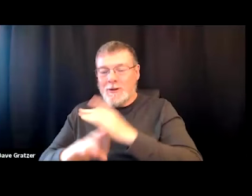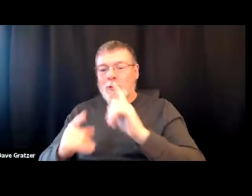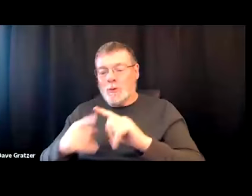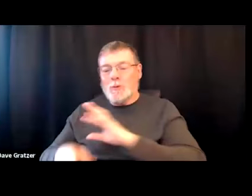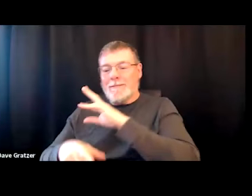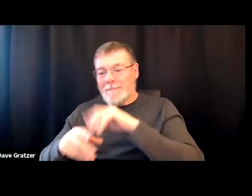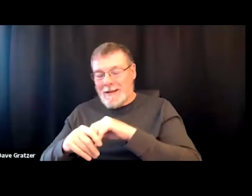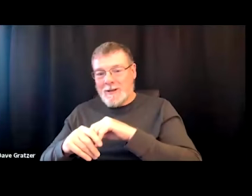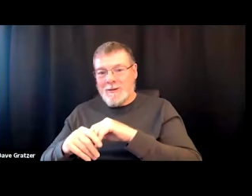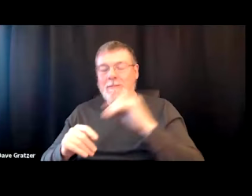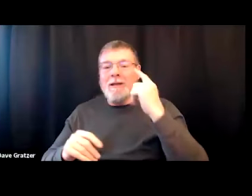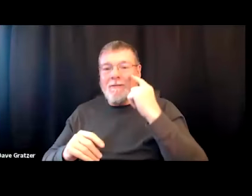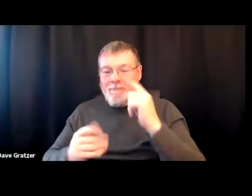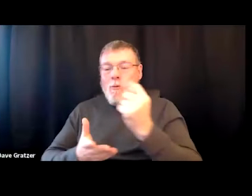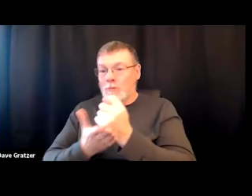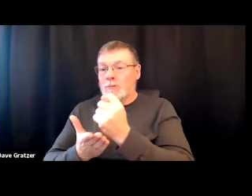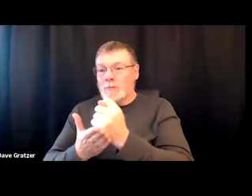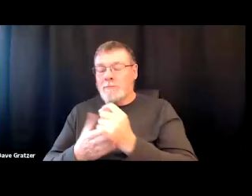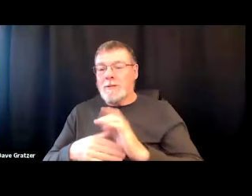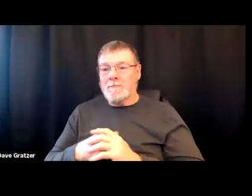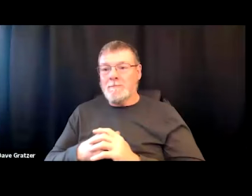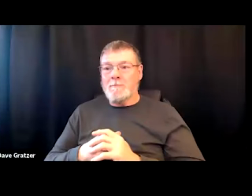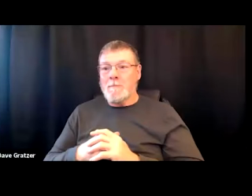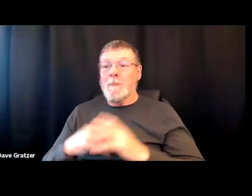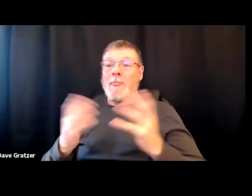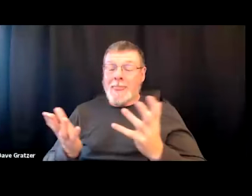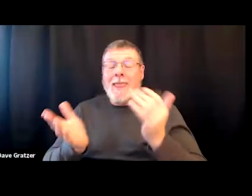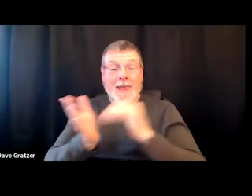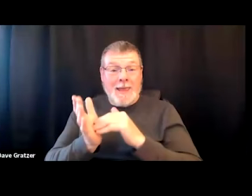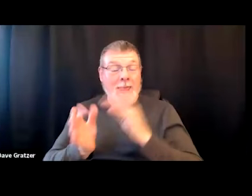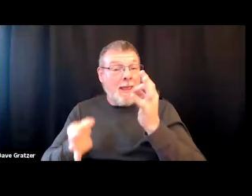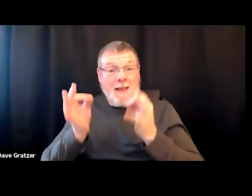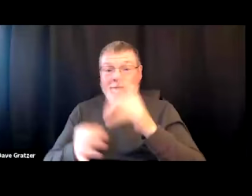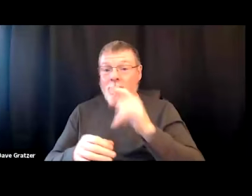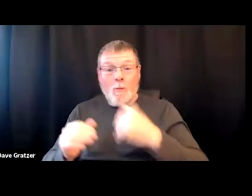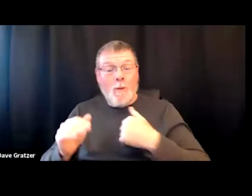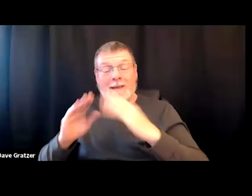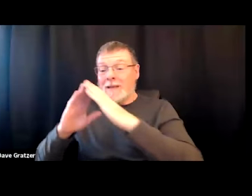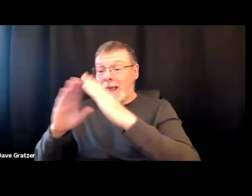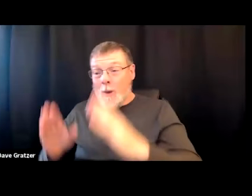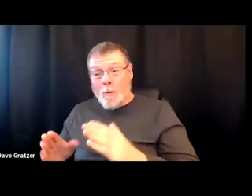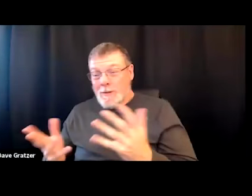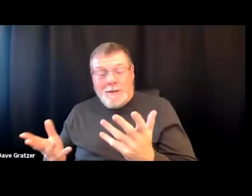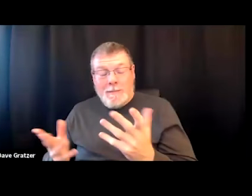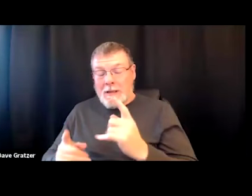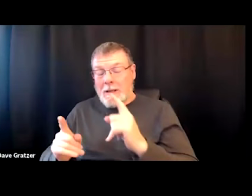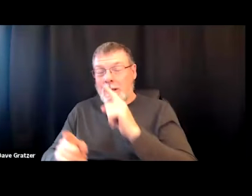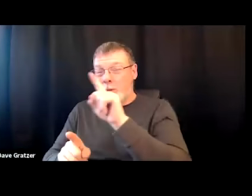in evidence-based treatment. So again, if you don't have housing is maybe the single most important factor, right?